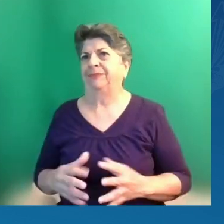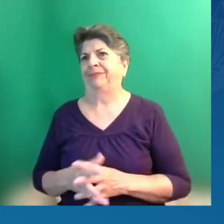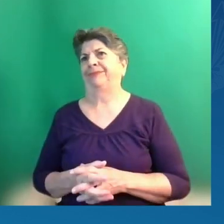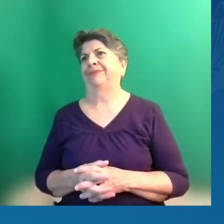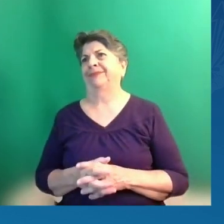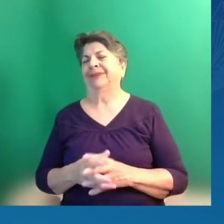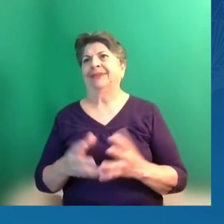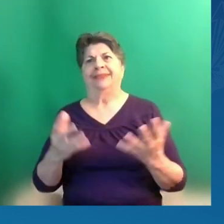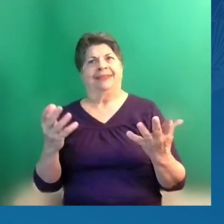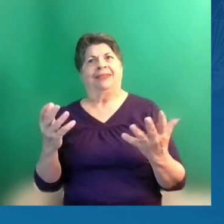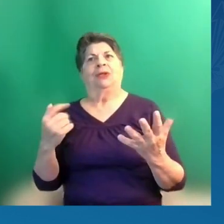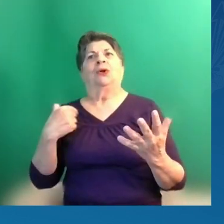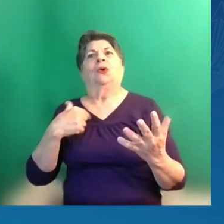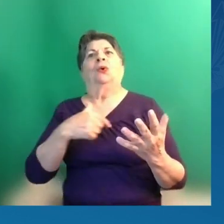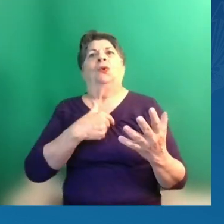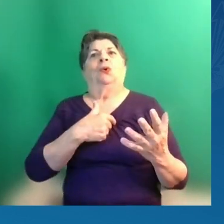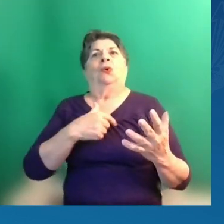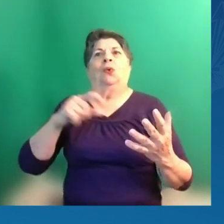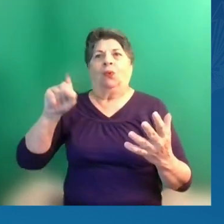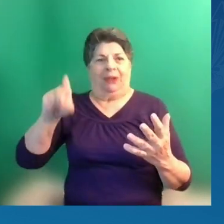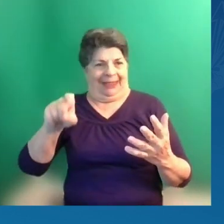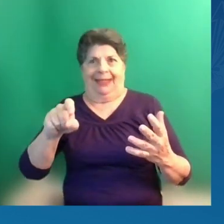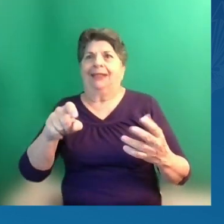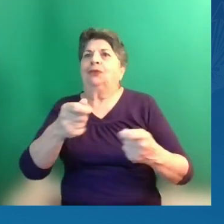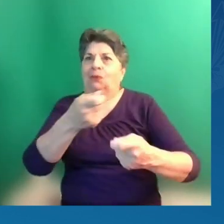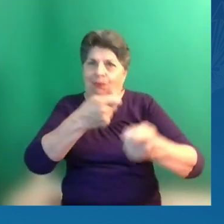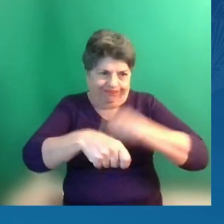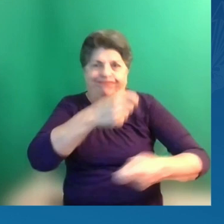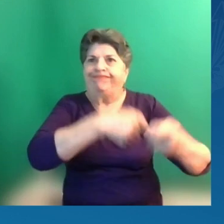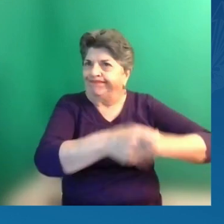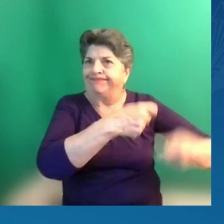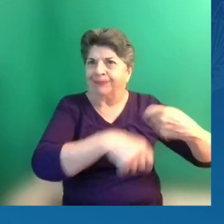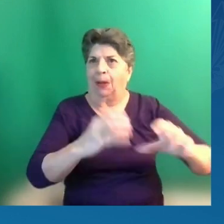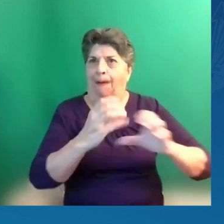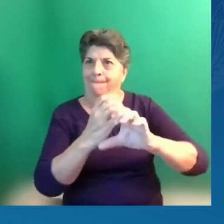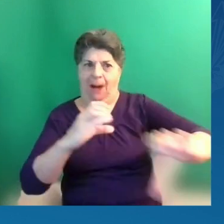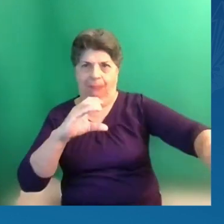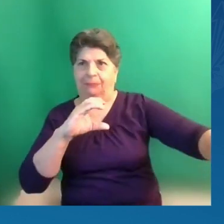as do up to 400,000 schools and childcare facilities.